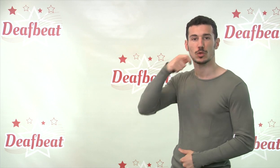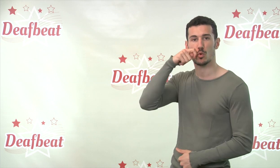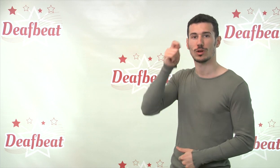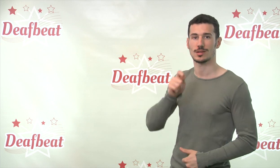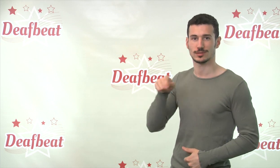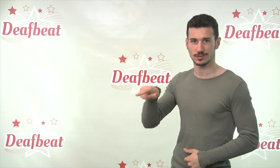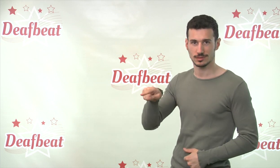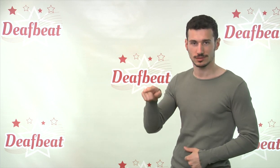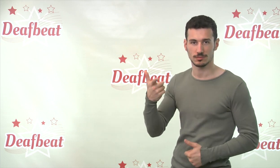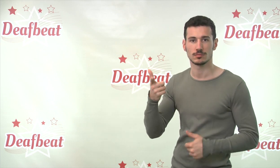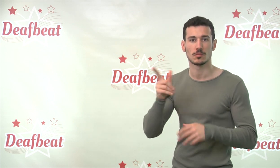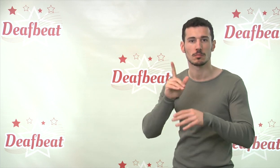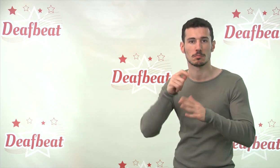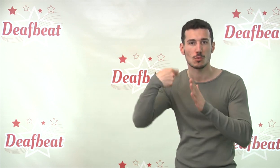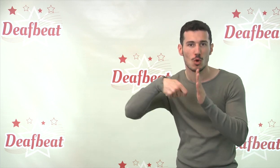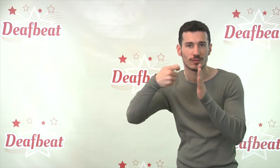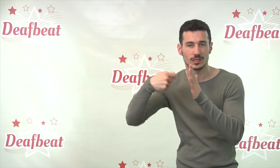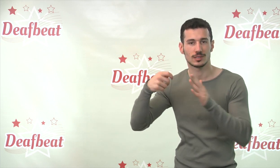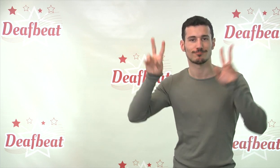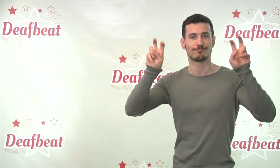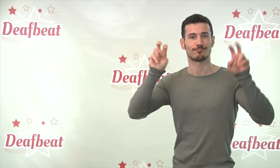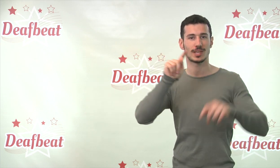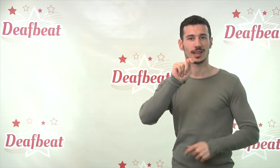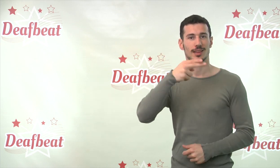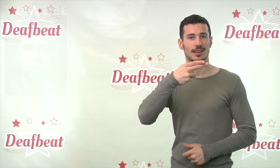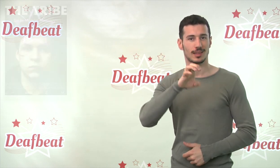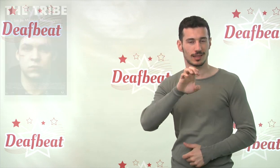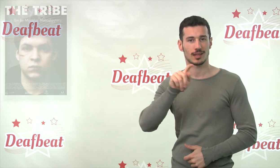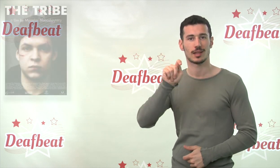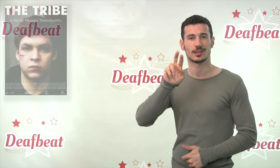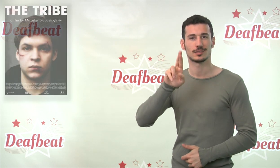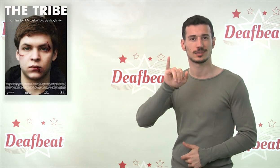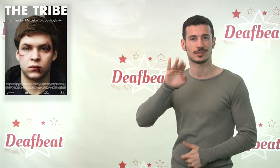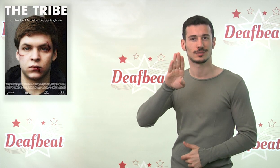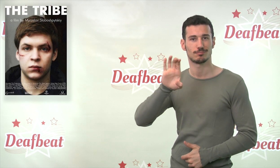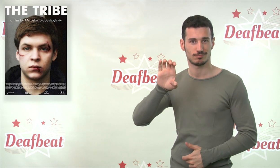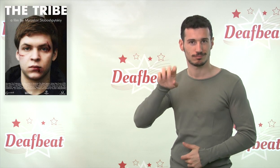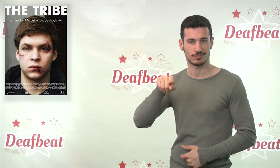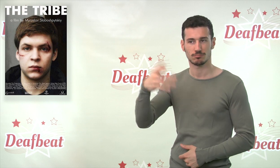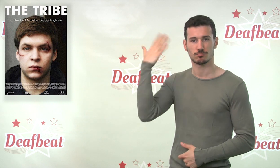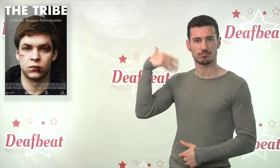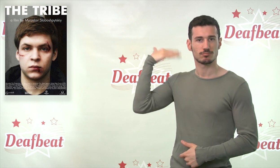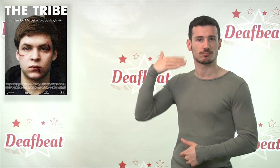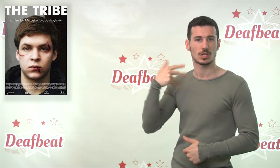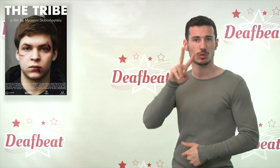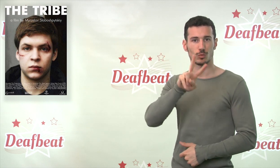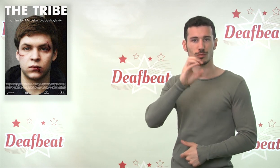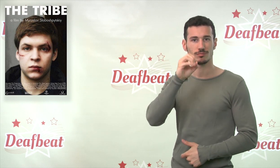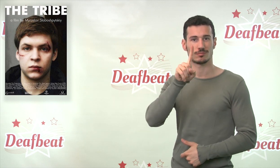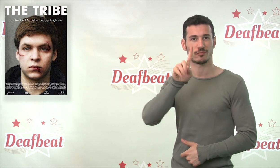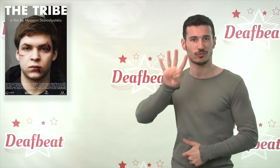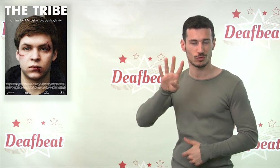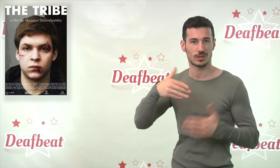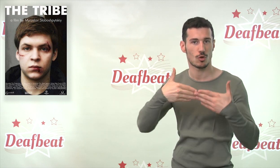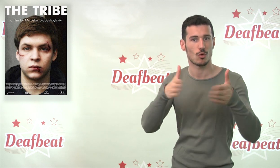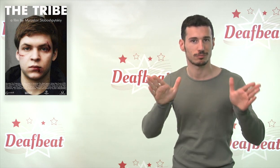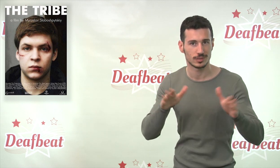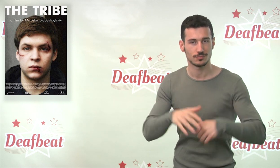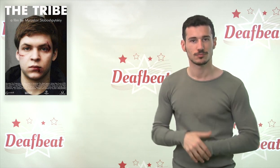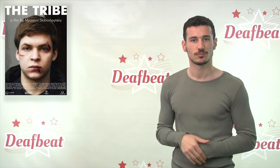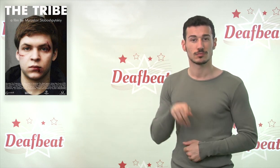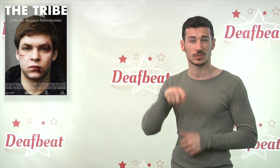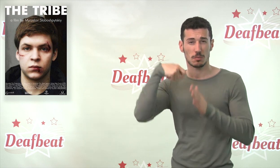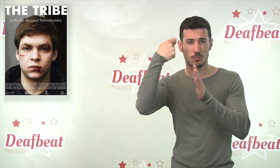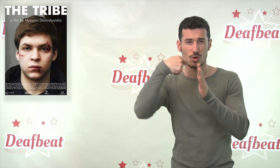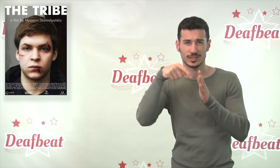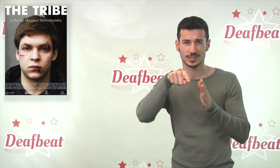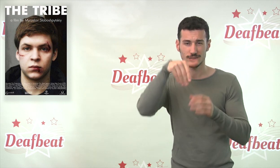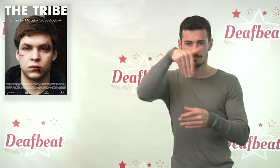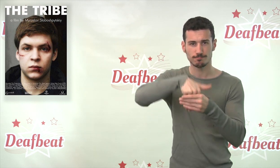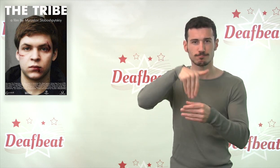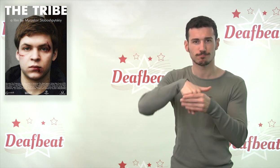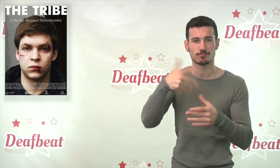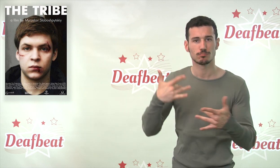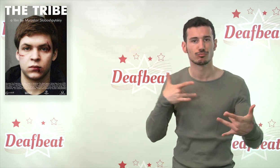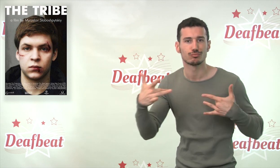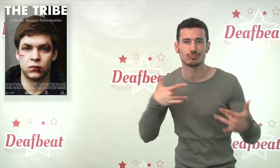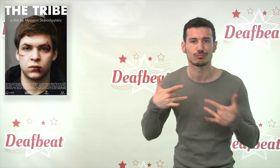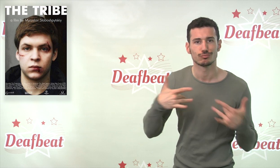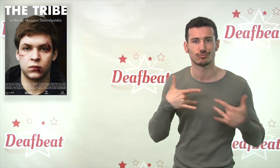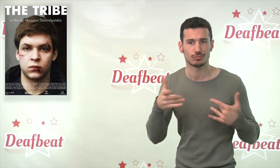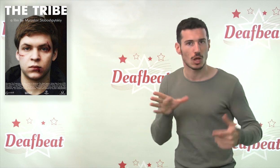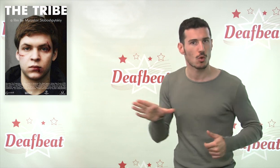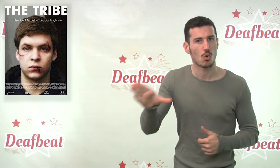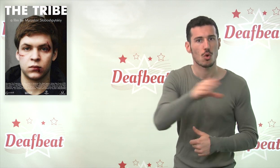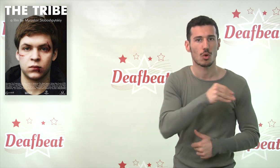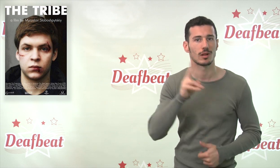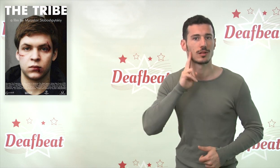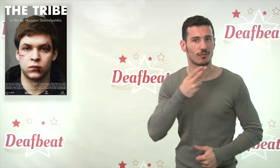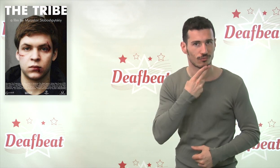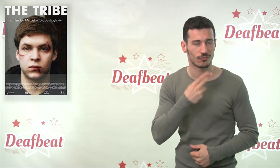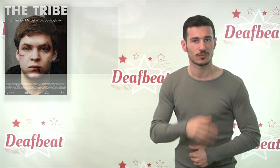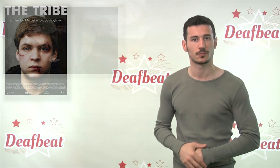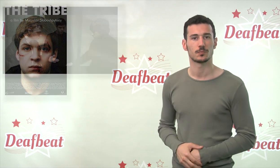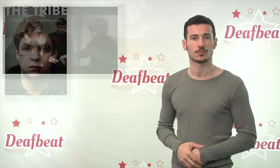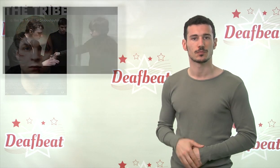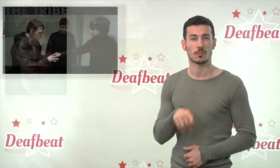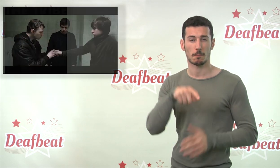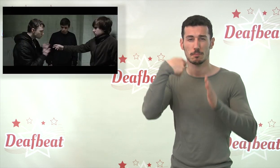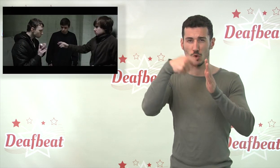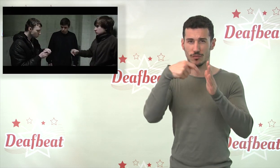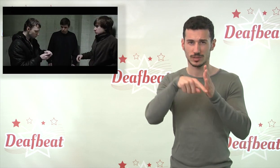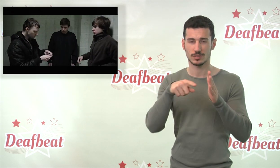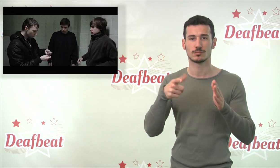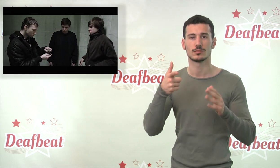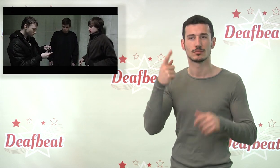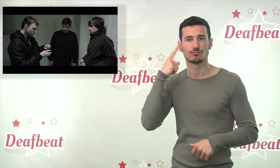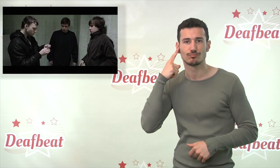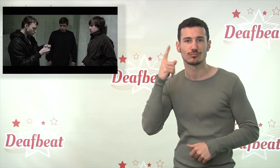“The Tribe” is a 2014 Ukrainian film, with an all-deaf cast. There are no spoken words